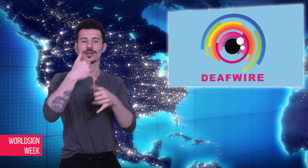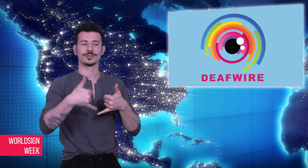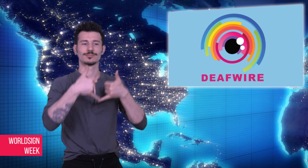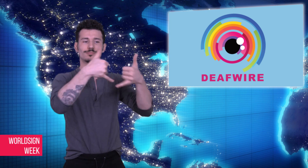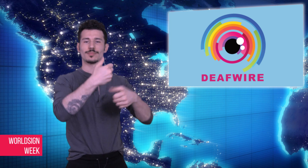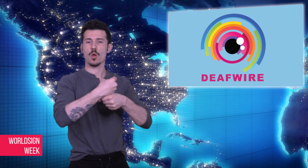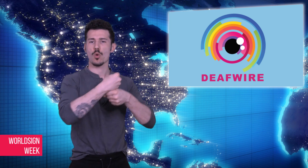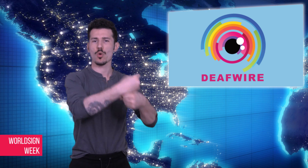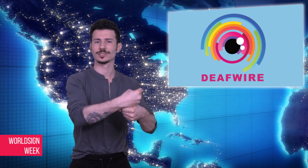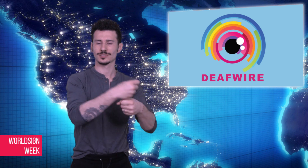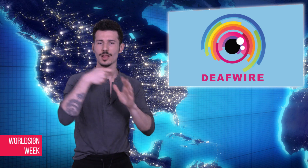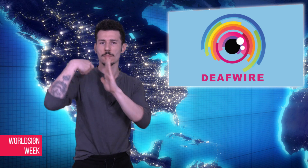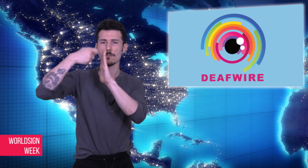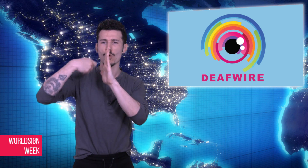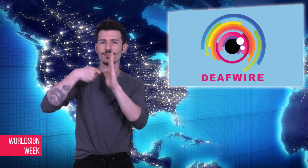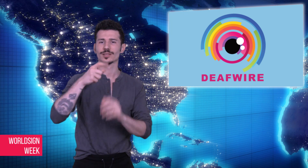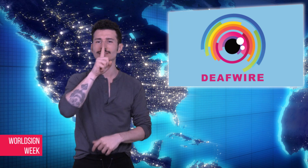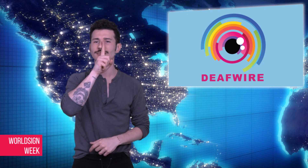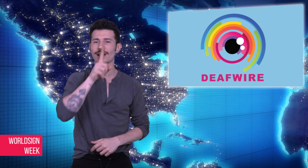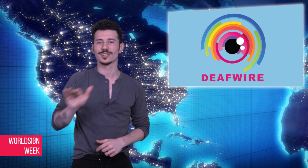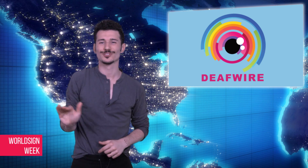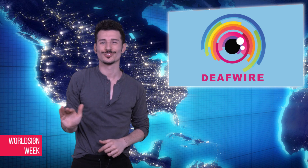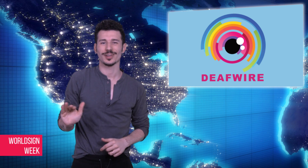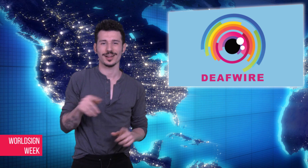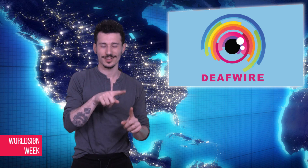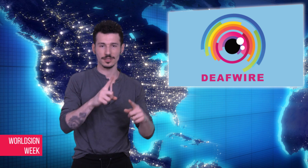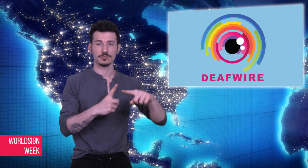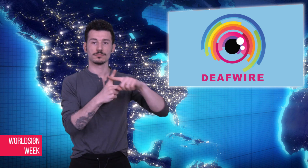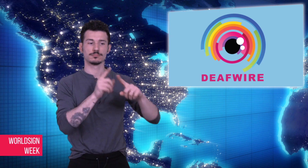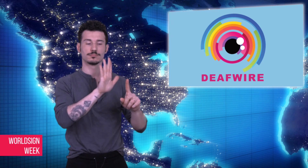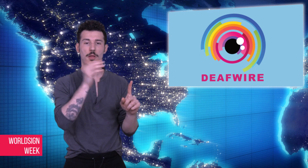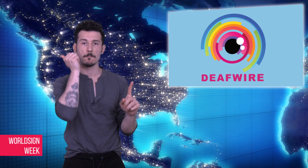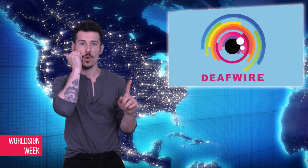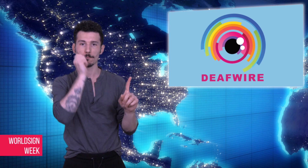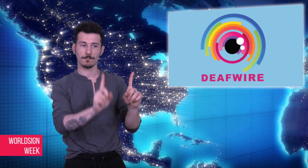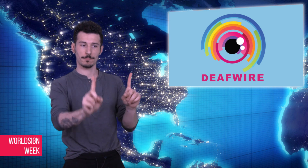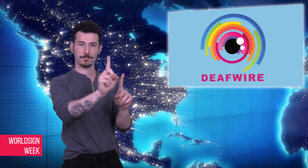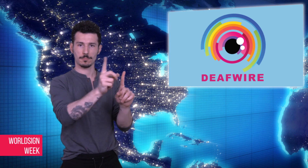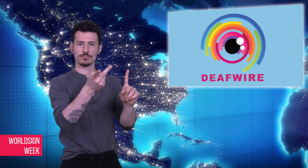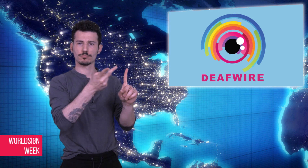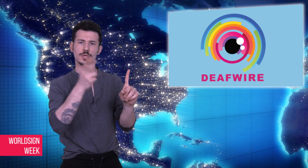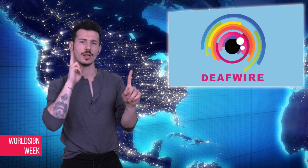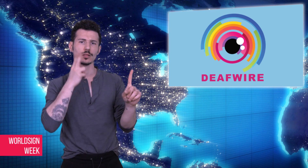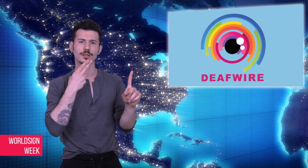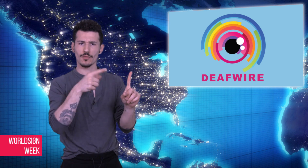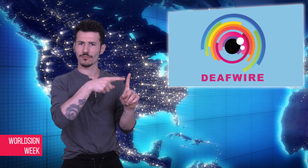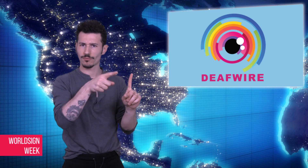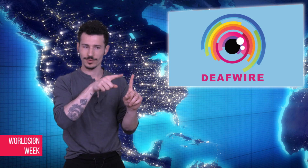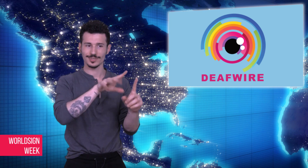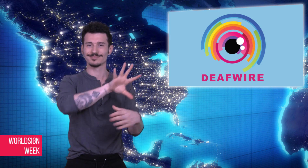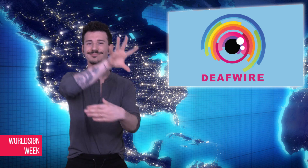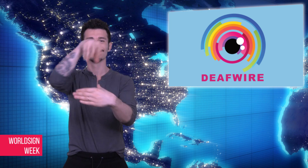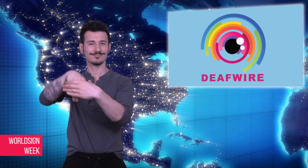both Deaf, appears in the commercial. The commercial promotes